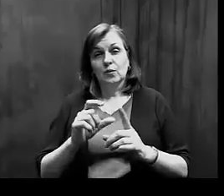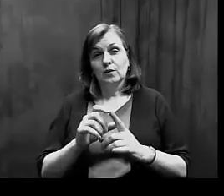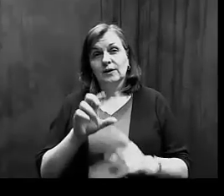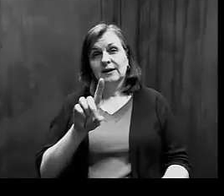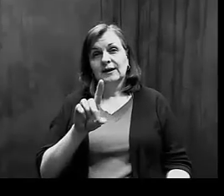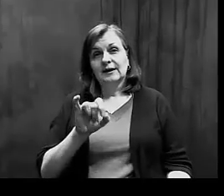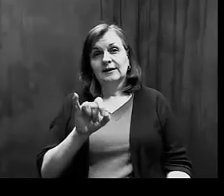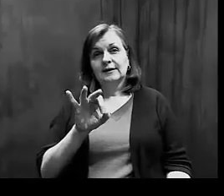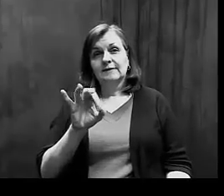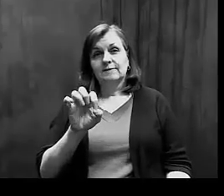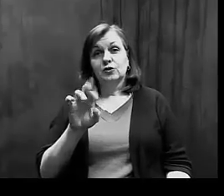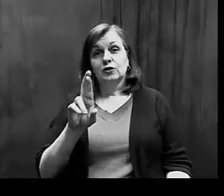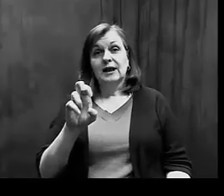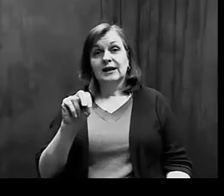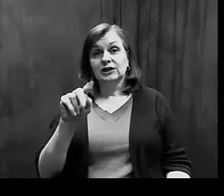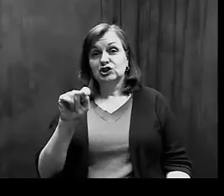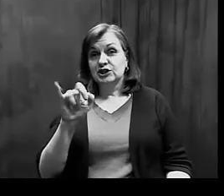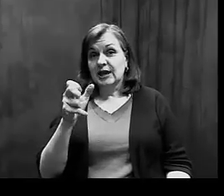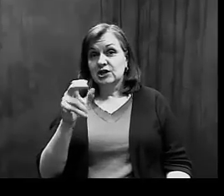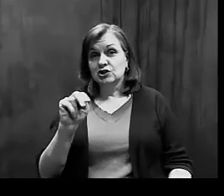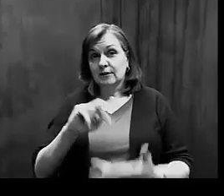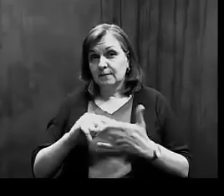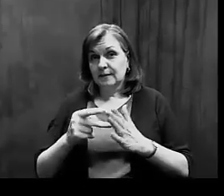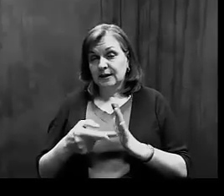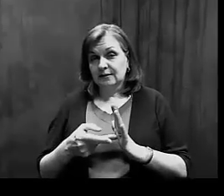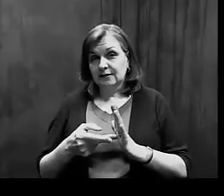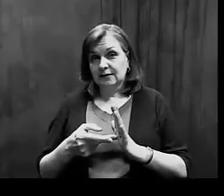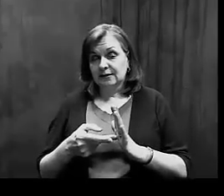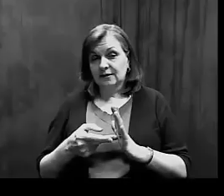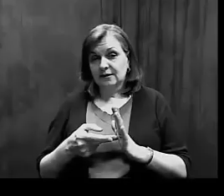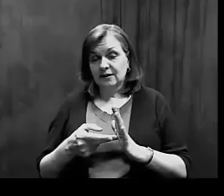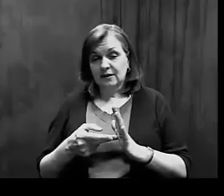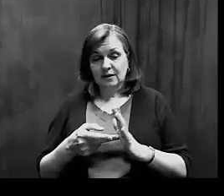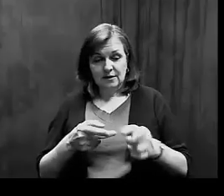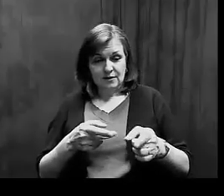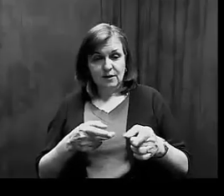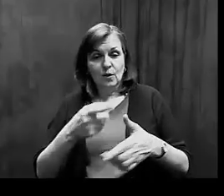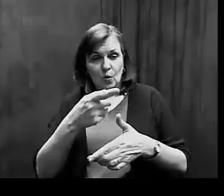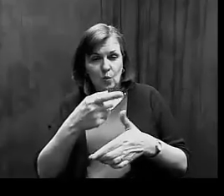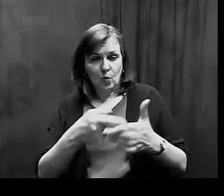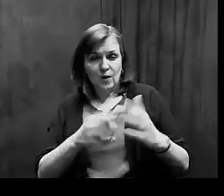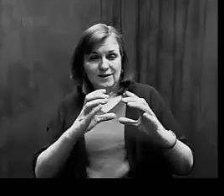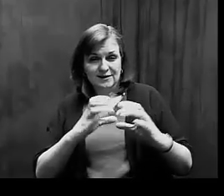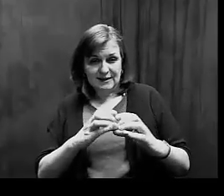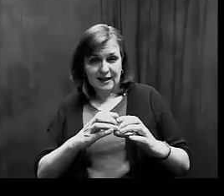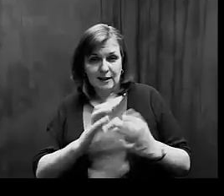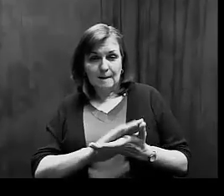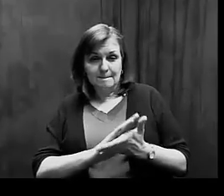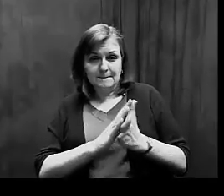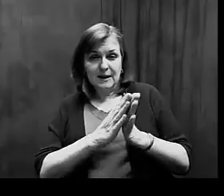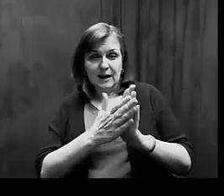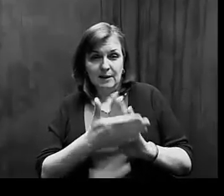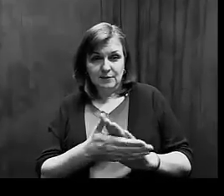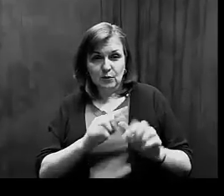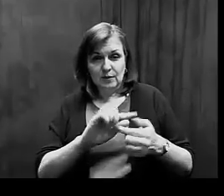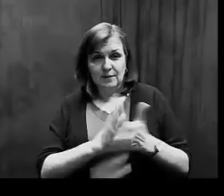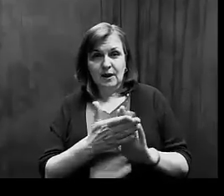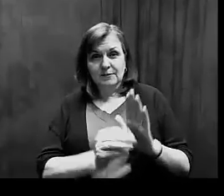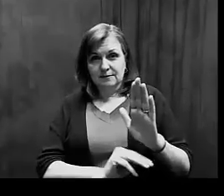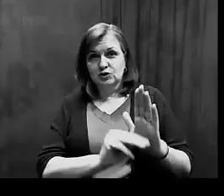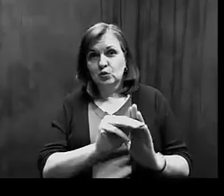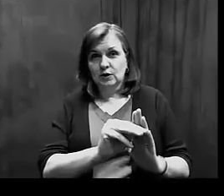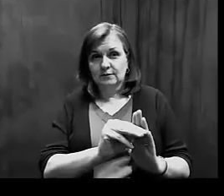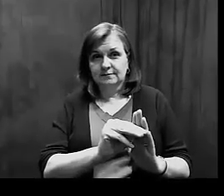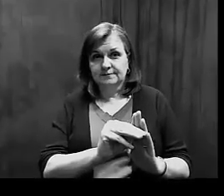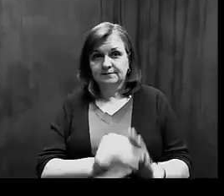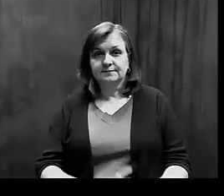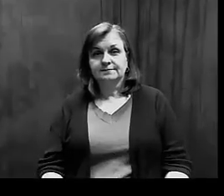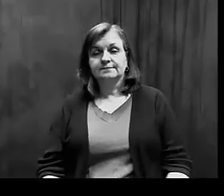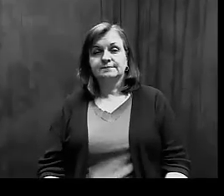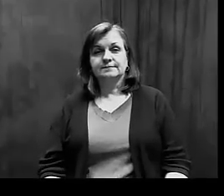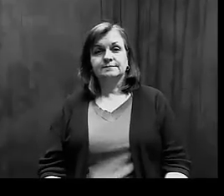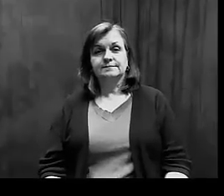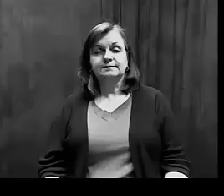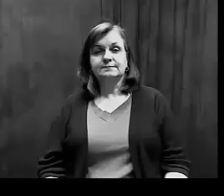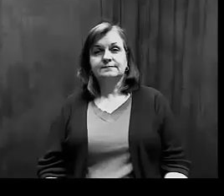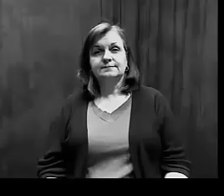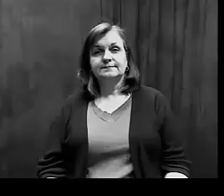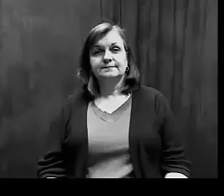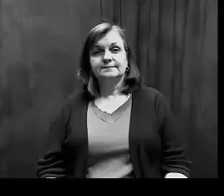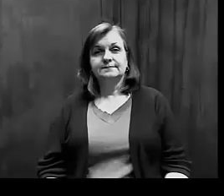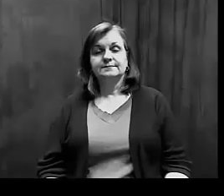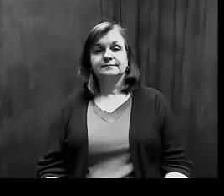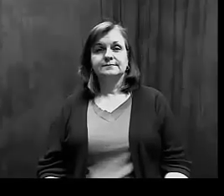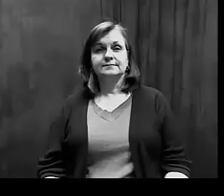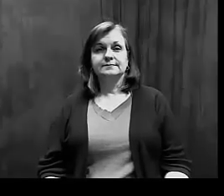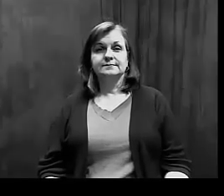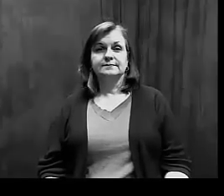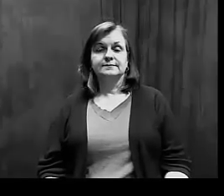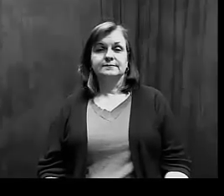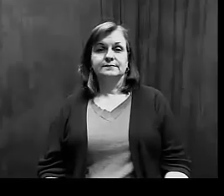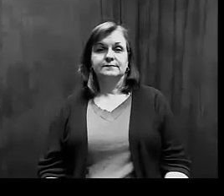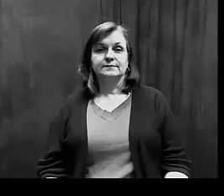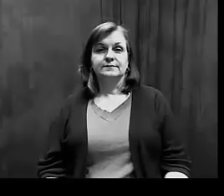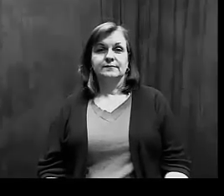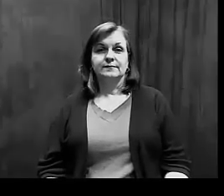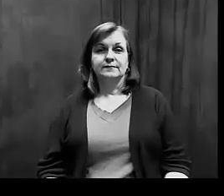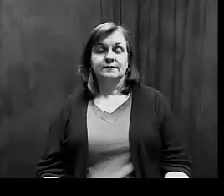so differentiated or differentiation means that we're going to look at what sells will be when they grow up